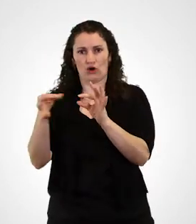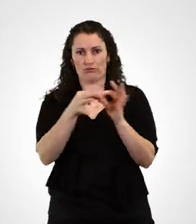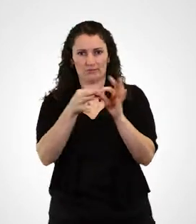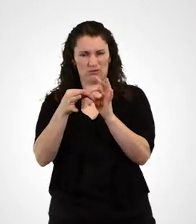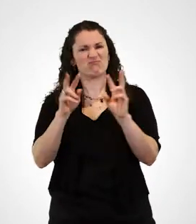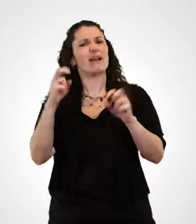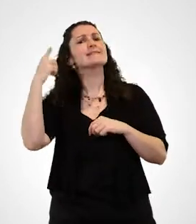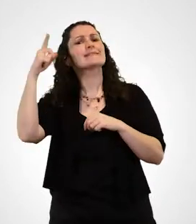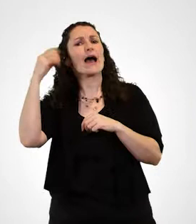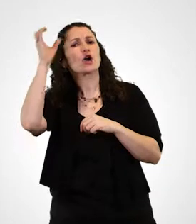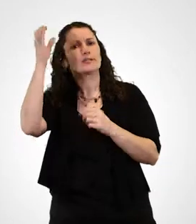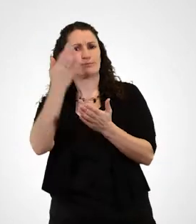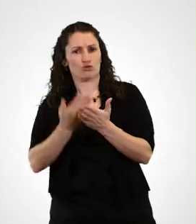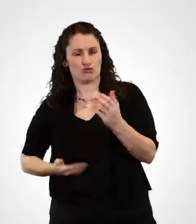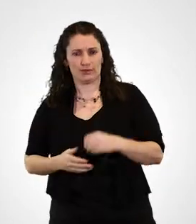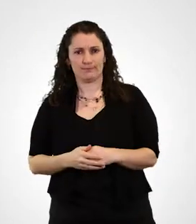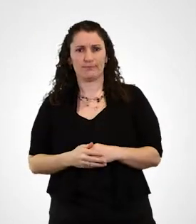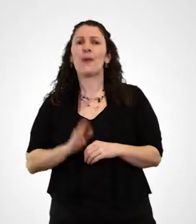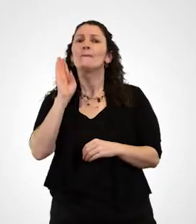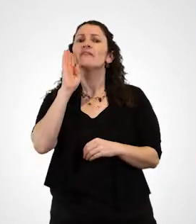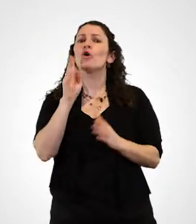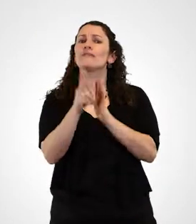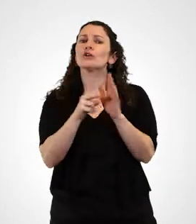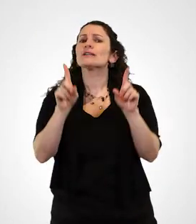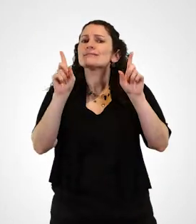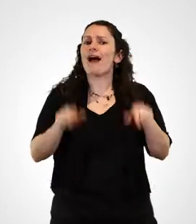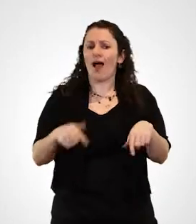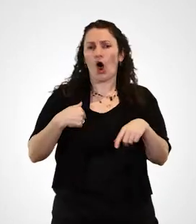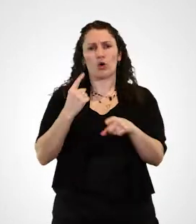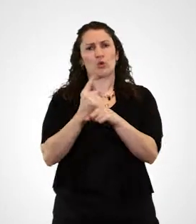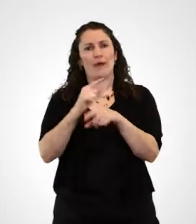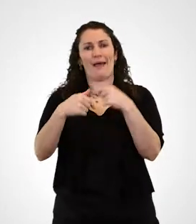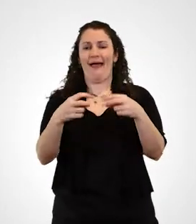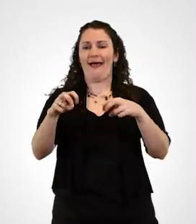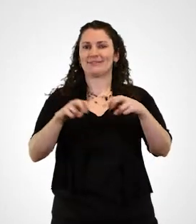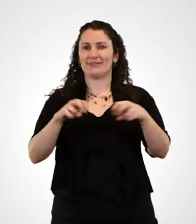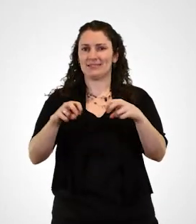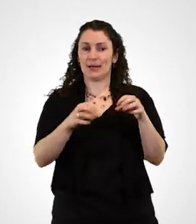and then I talked about prior to the video the language experience activity, that plan-do-recall sequence.